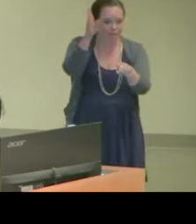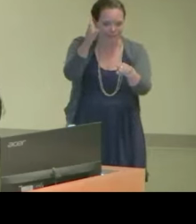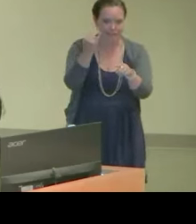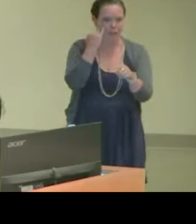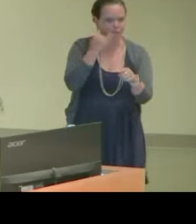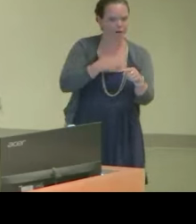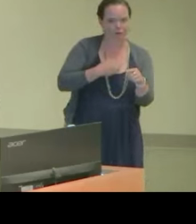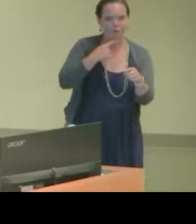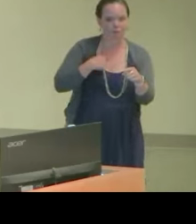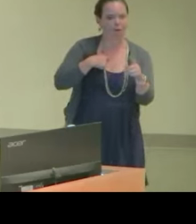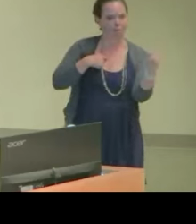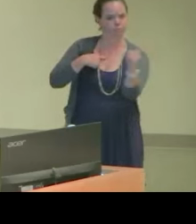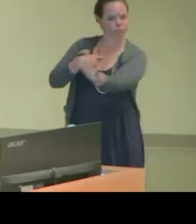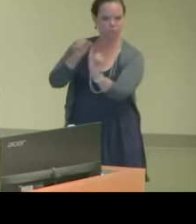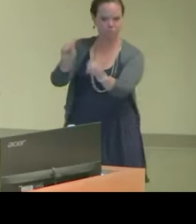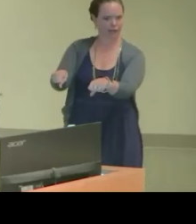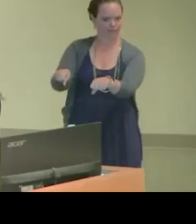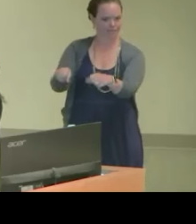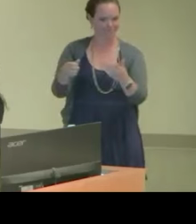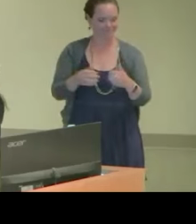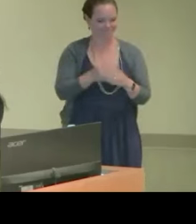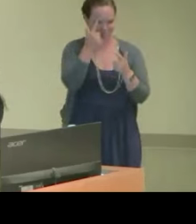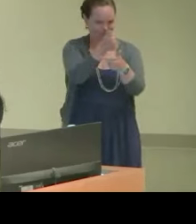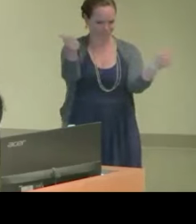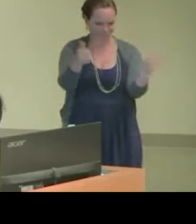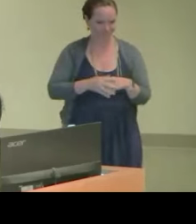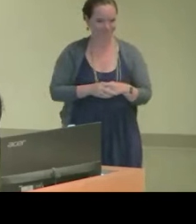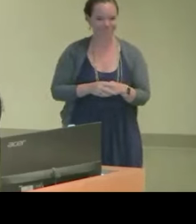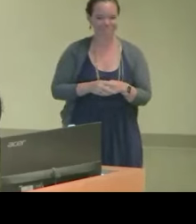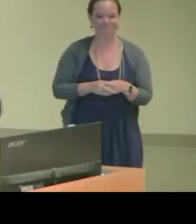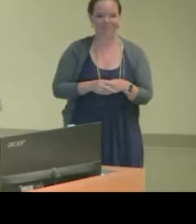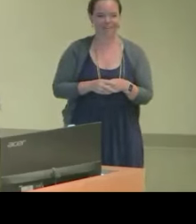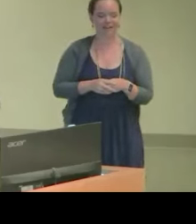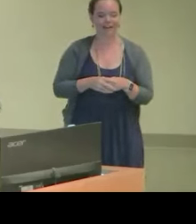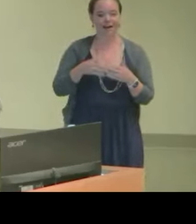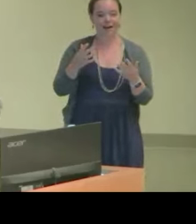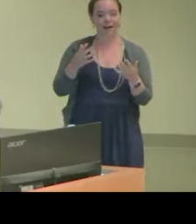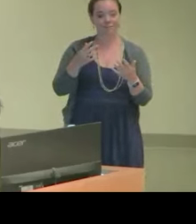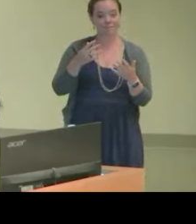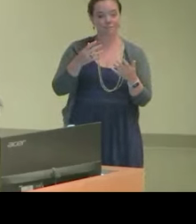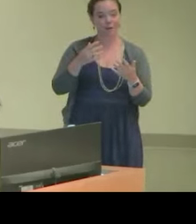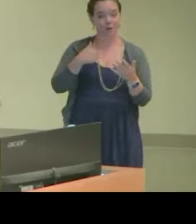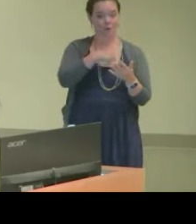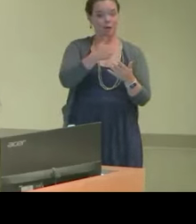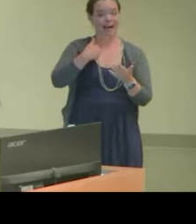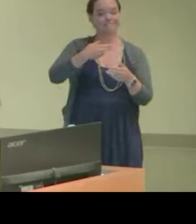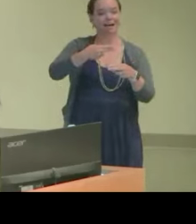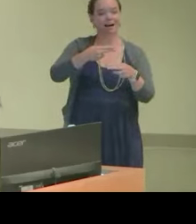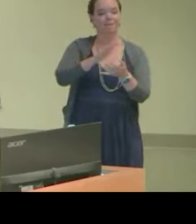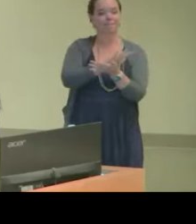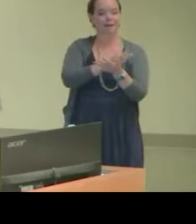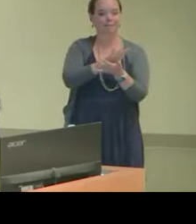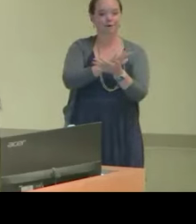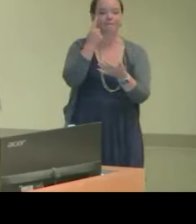um if not that's okay uh we also will have an attendance sheet rounding the presentation we